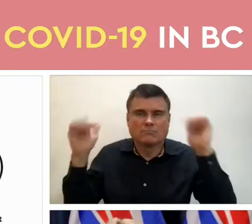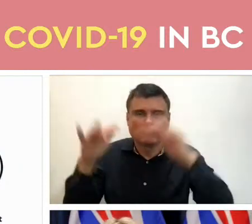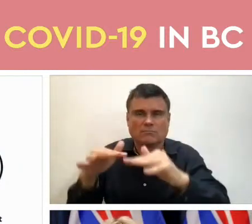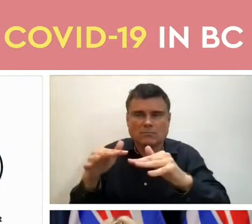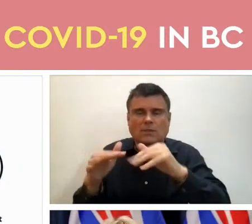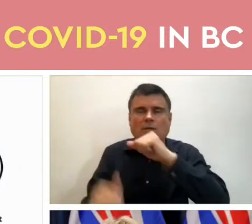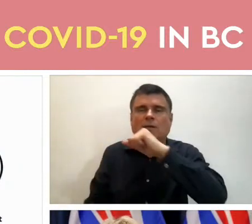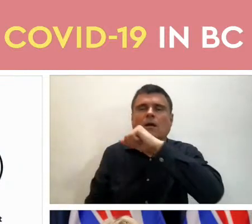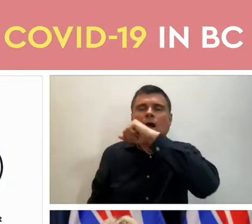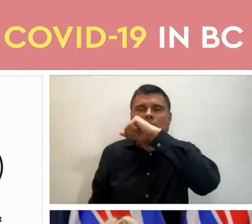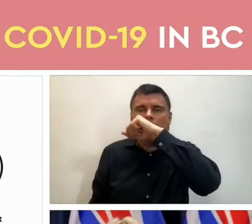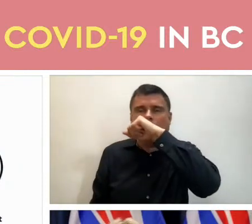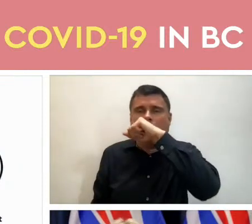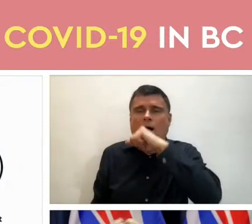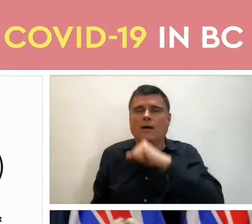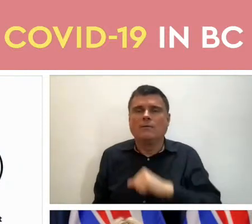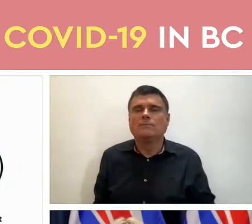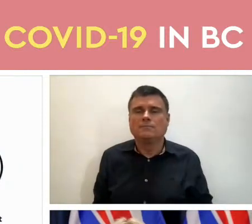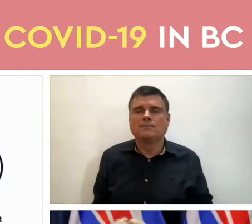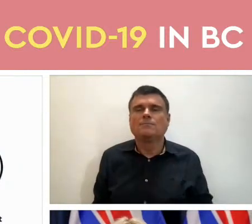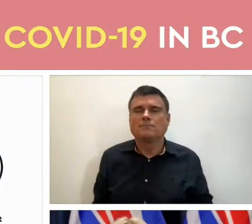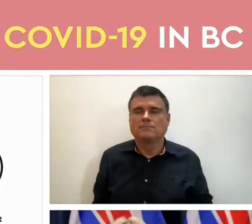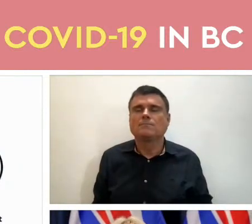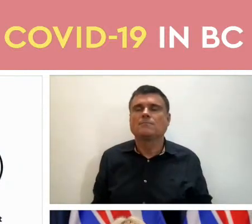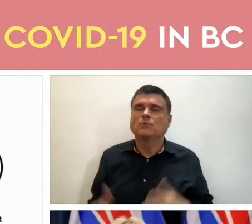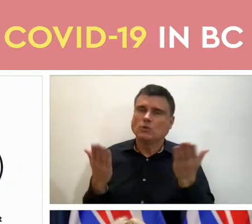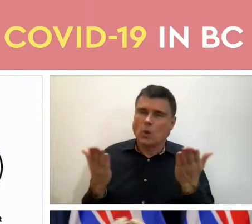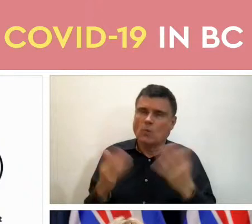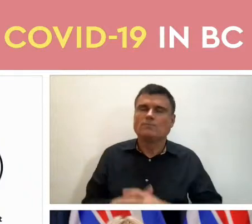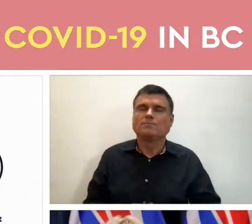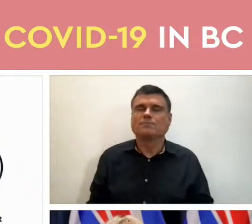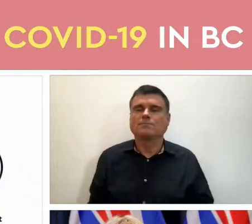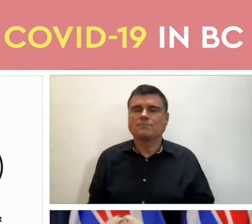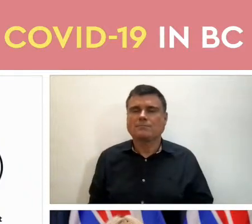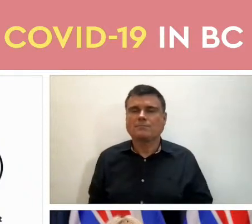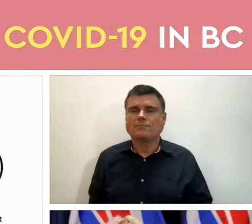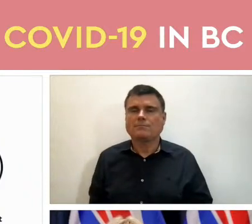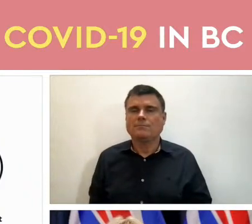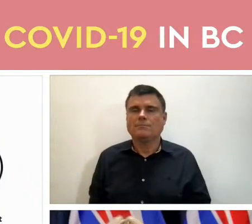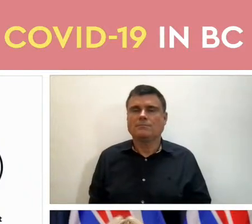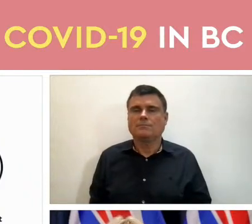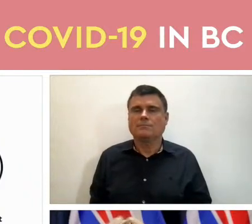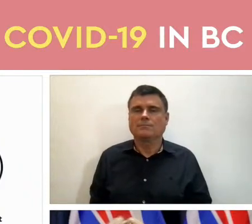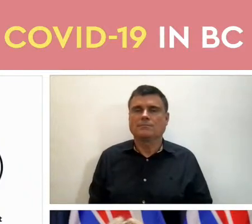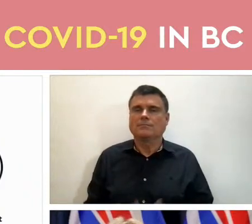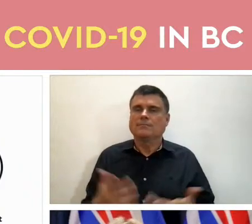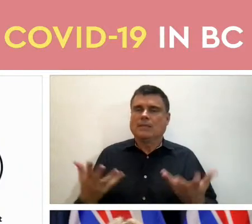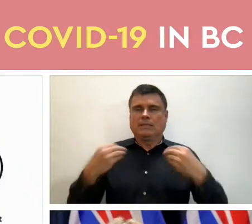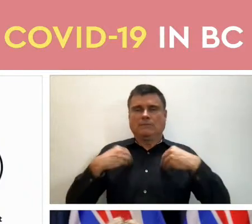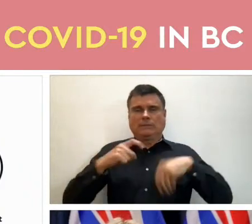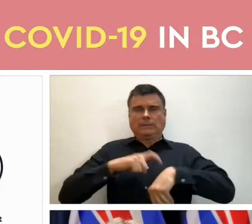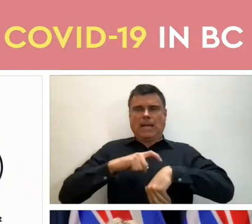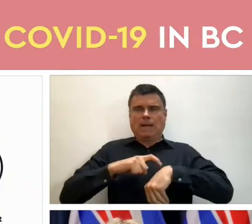period of time for us to continue to monitor, to fill in those pieces of the puzzle and